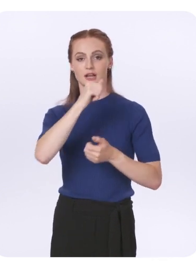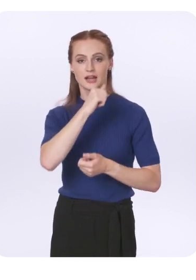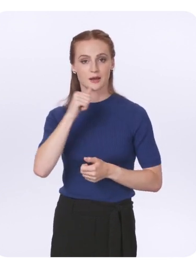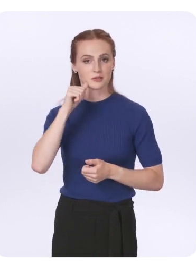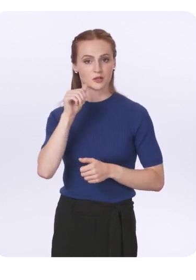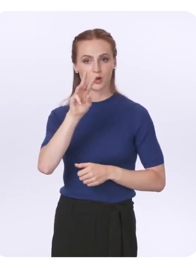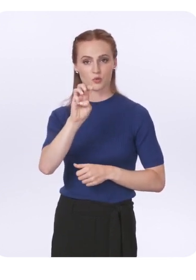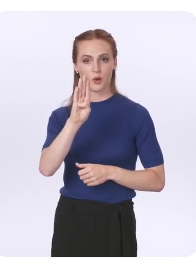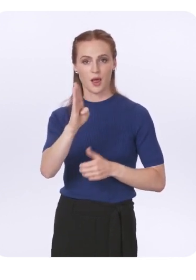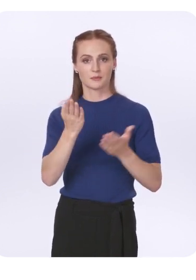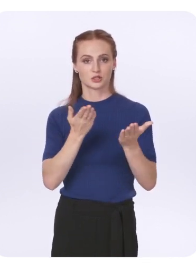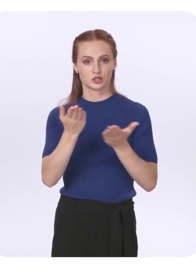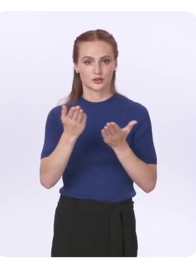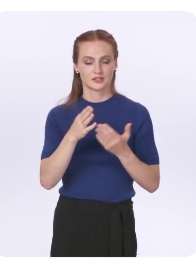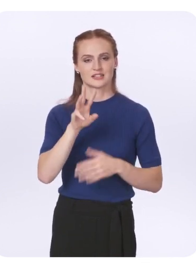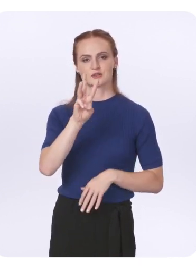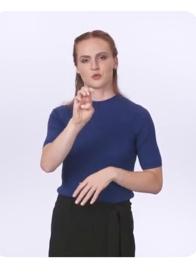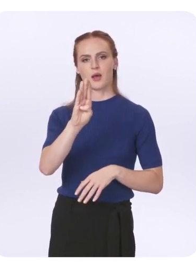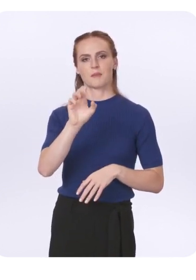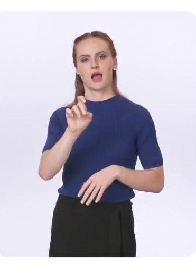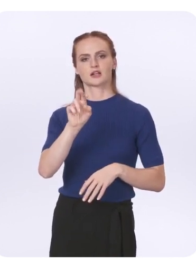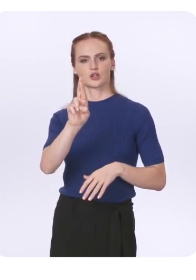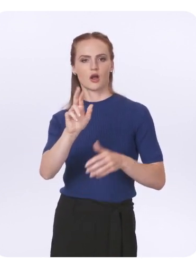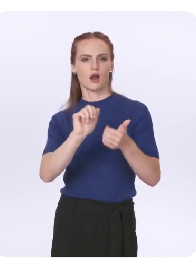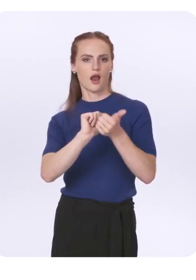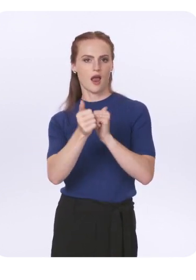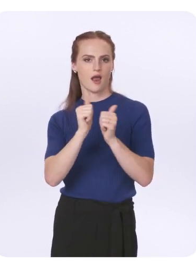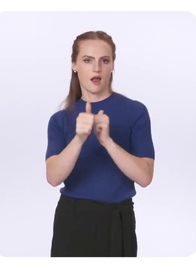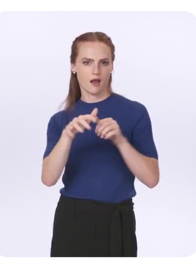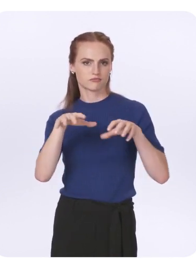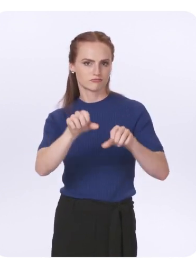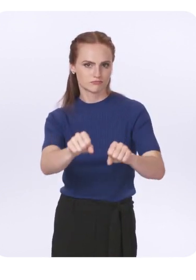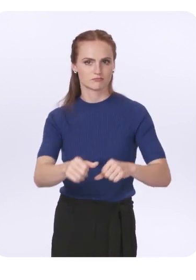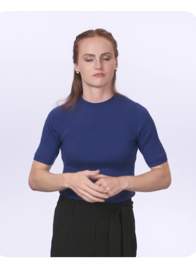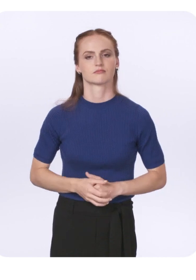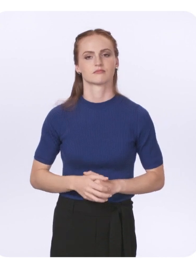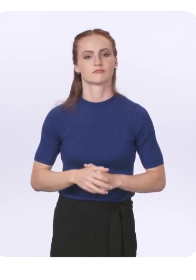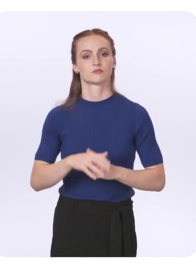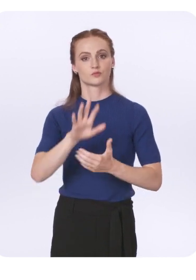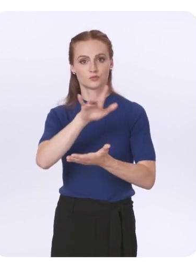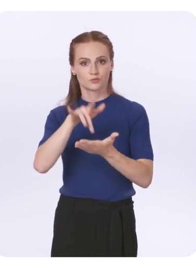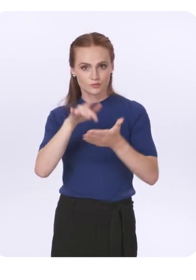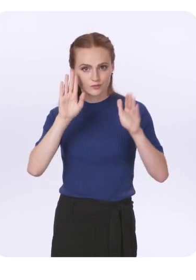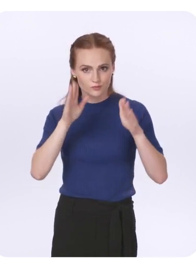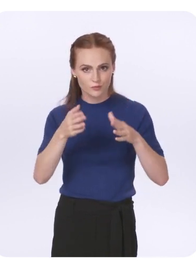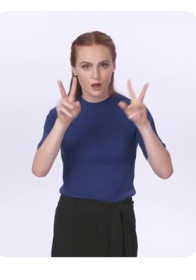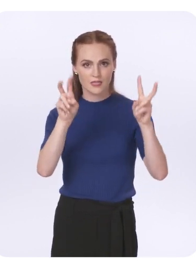the theme of mixed reality. That's right. It's your chance to push the boundaries of what's possible,